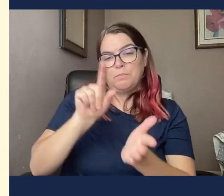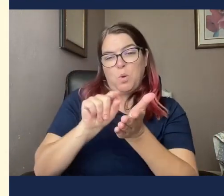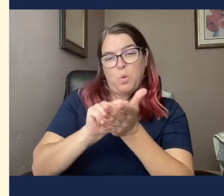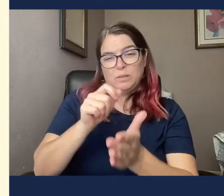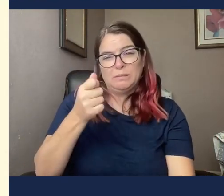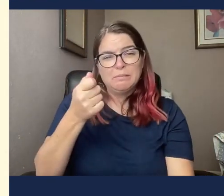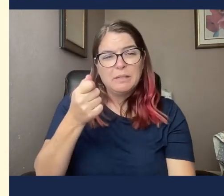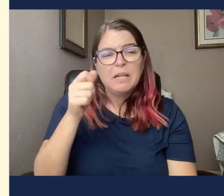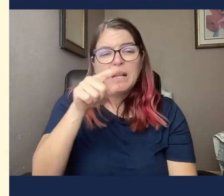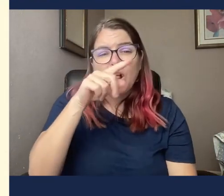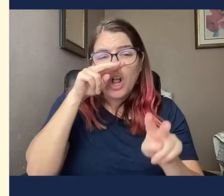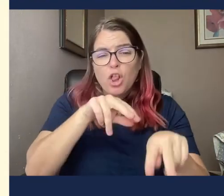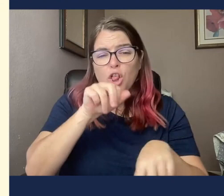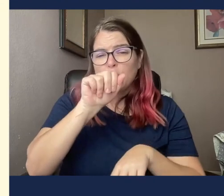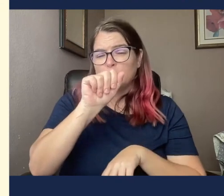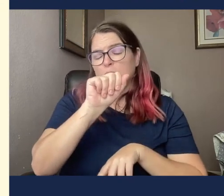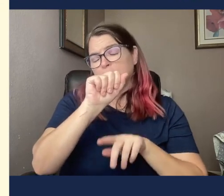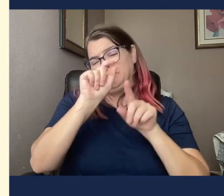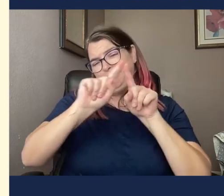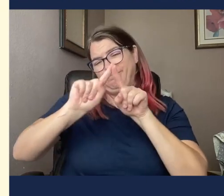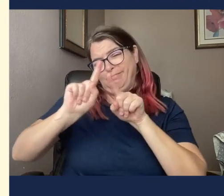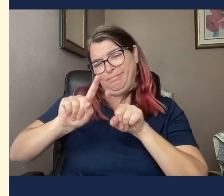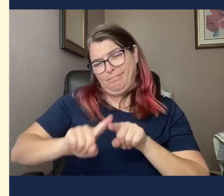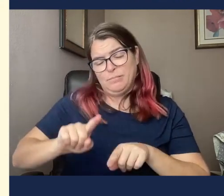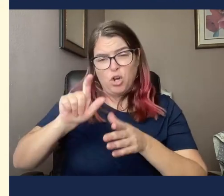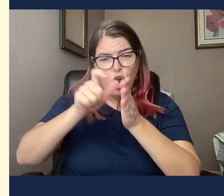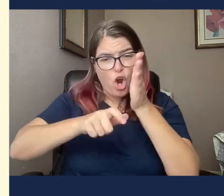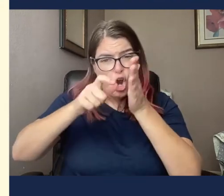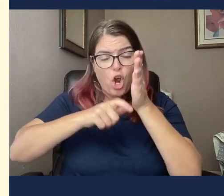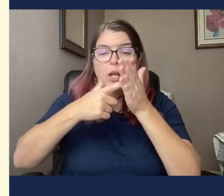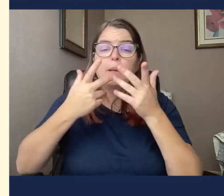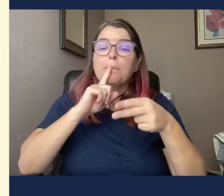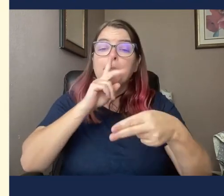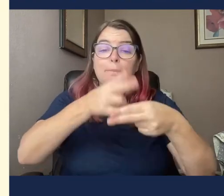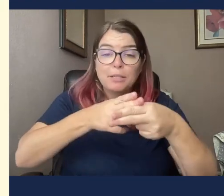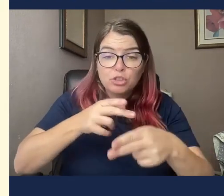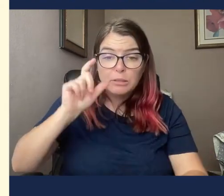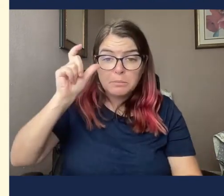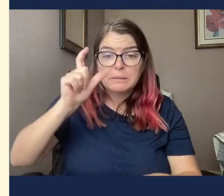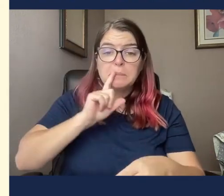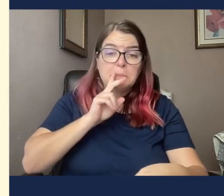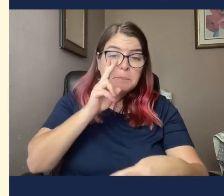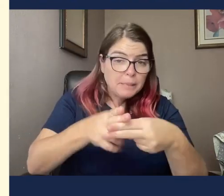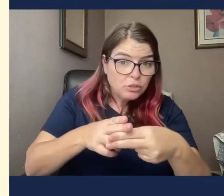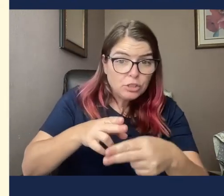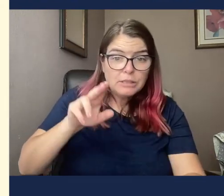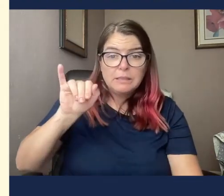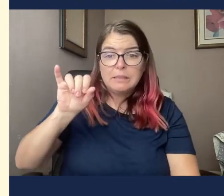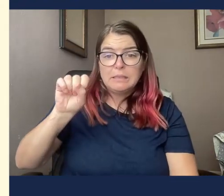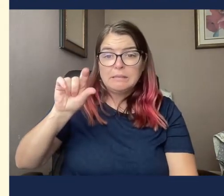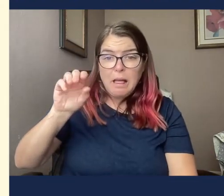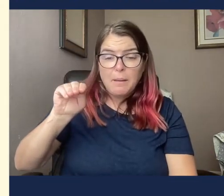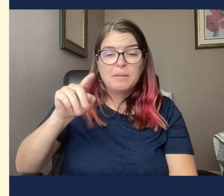colonialism beginning in the 14100s, which -- 4 internet